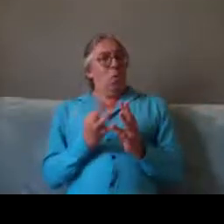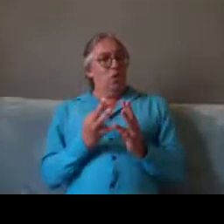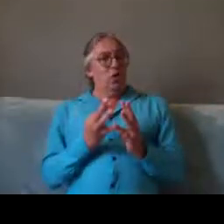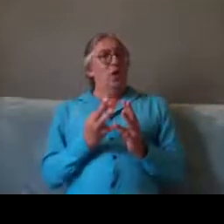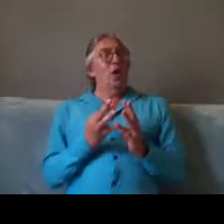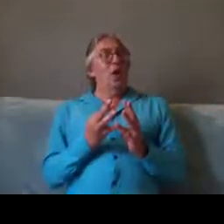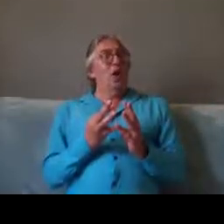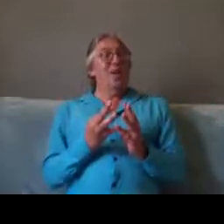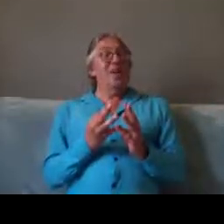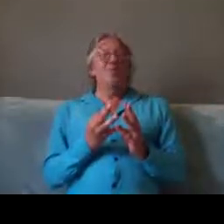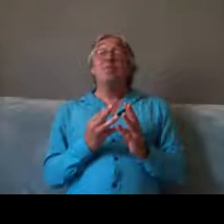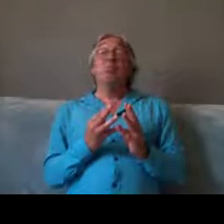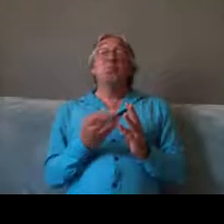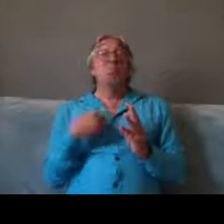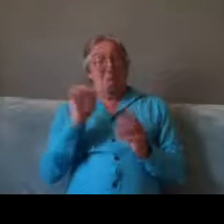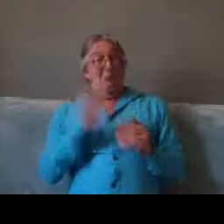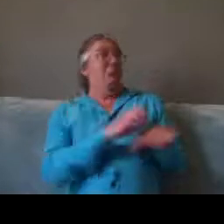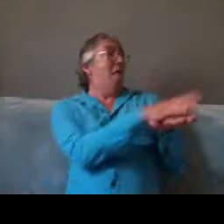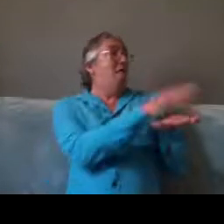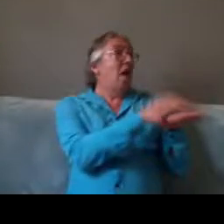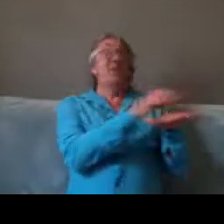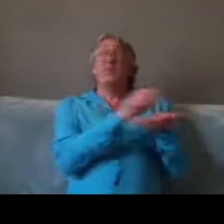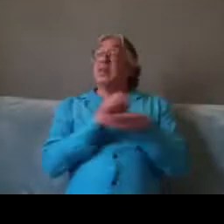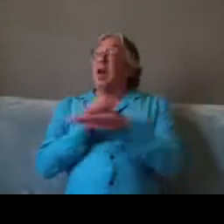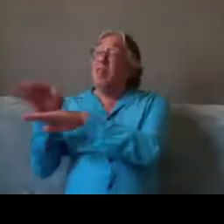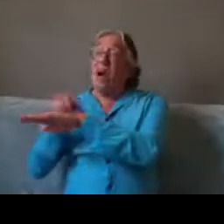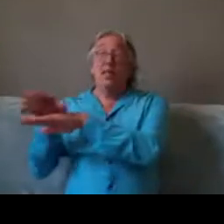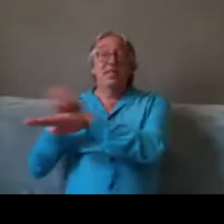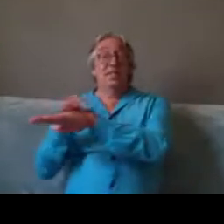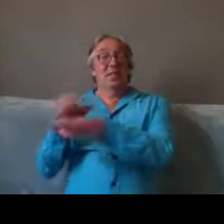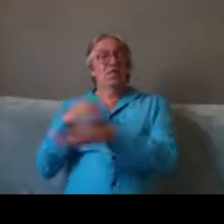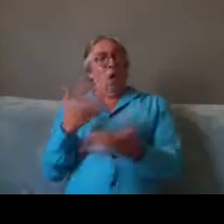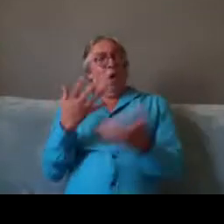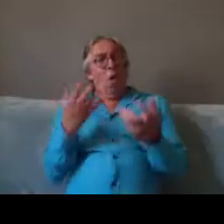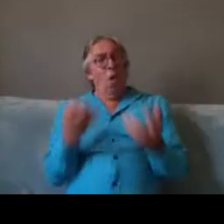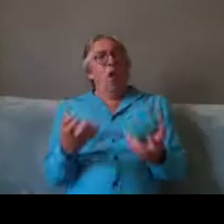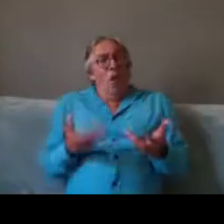there is a focus in this action plan in Flanders for inclusion.